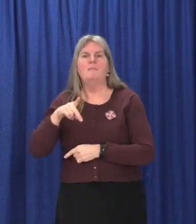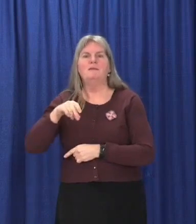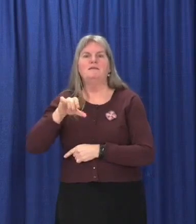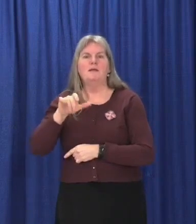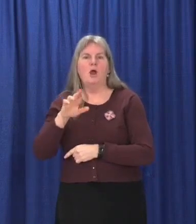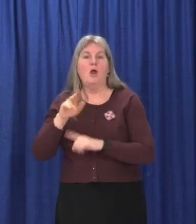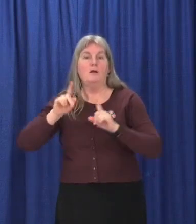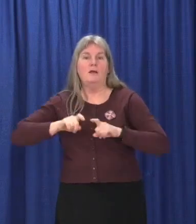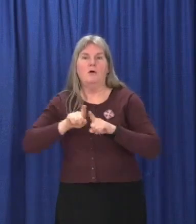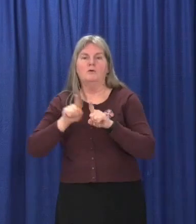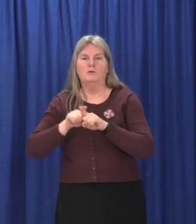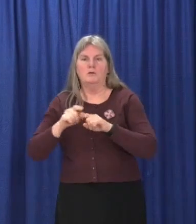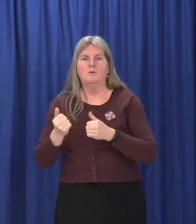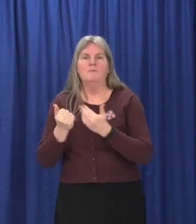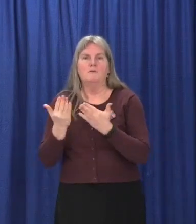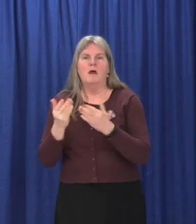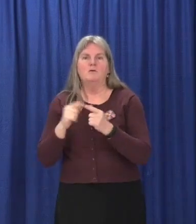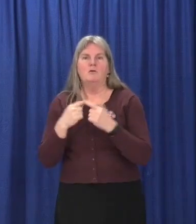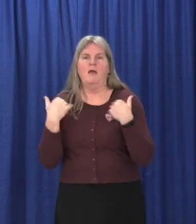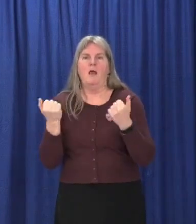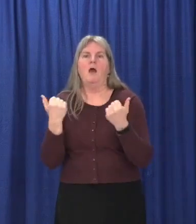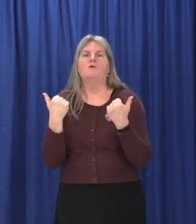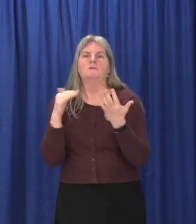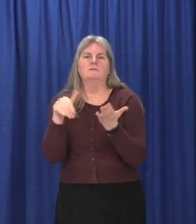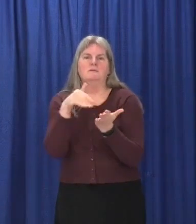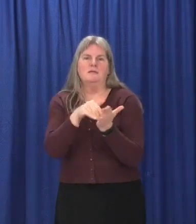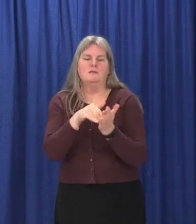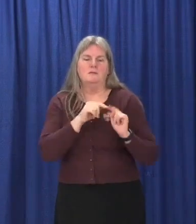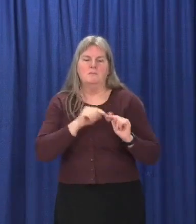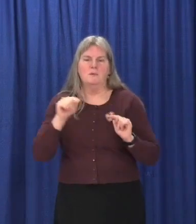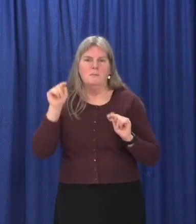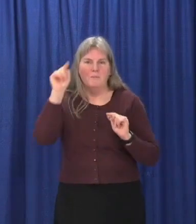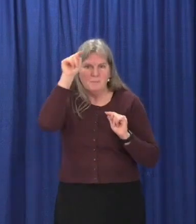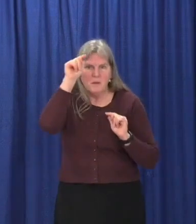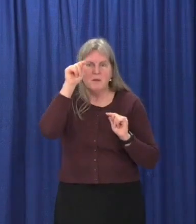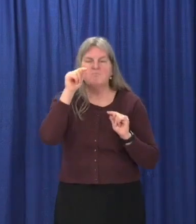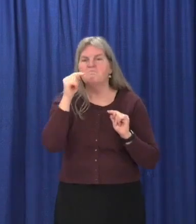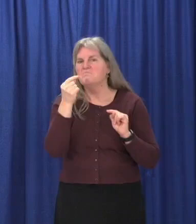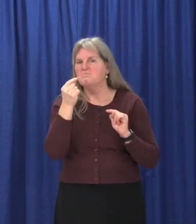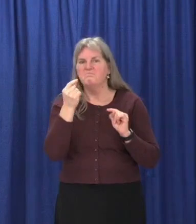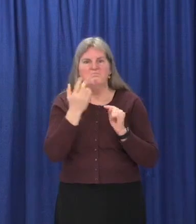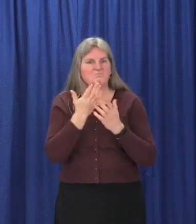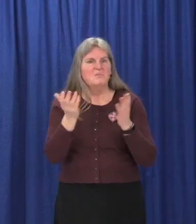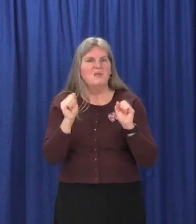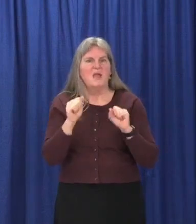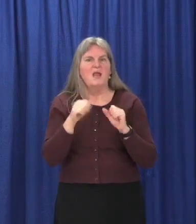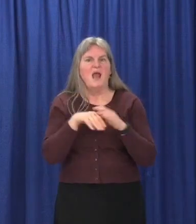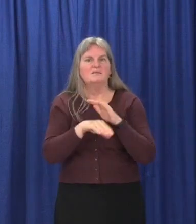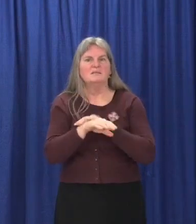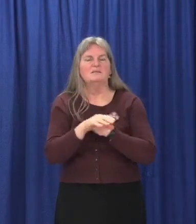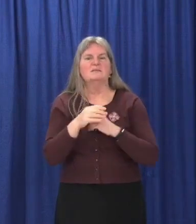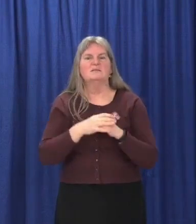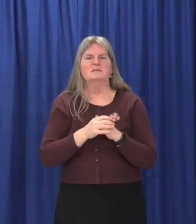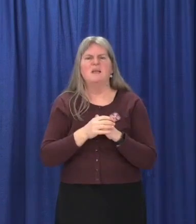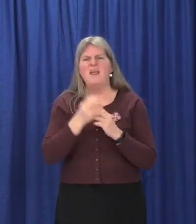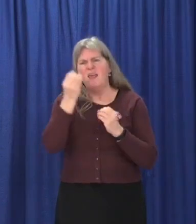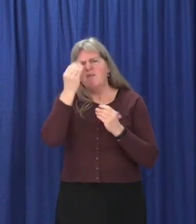available through the health care providers, or community health centres as well. You can find all this information, and additional